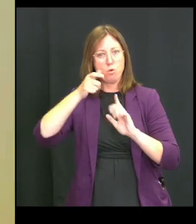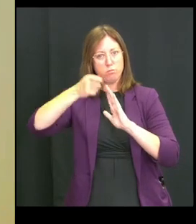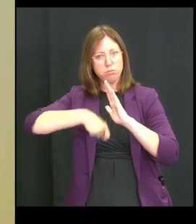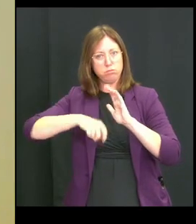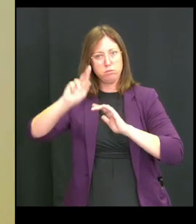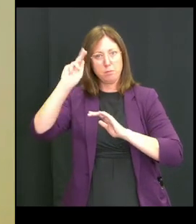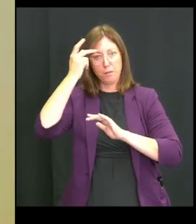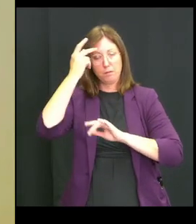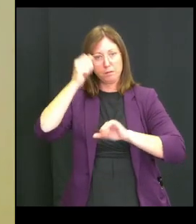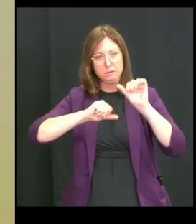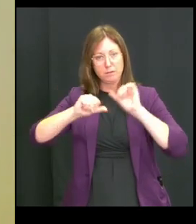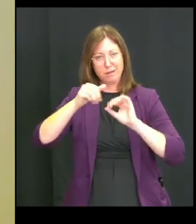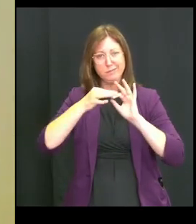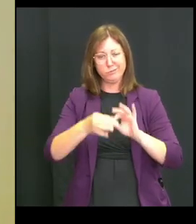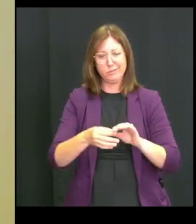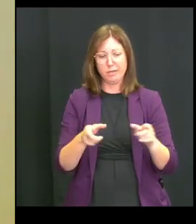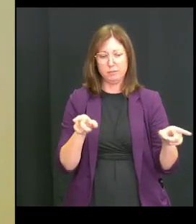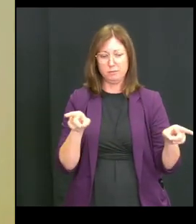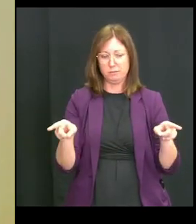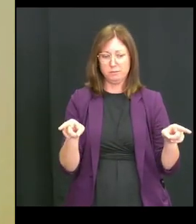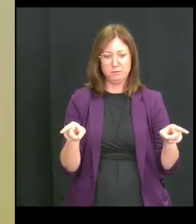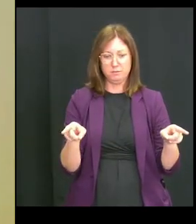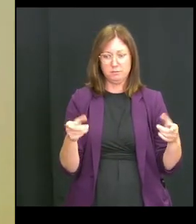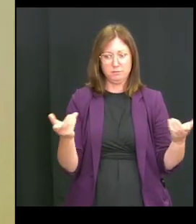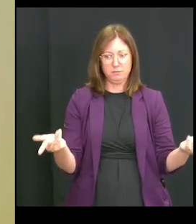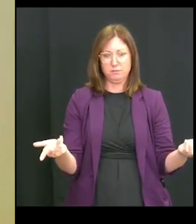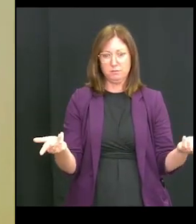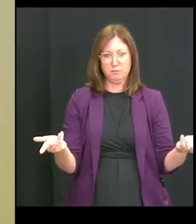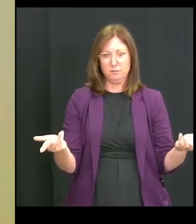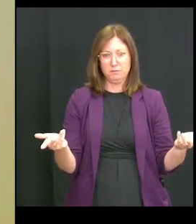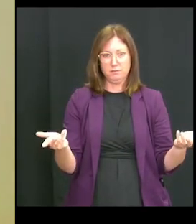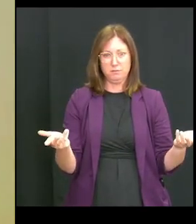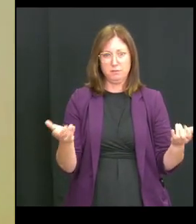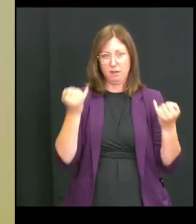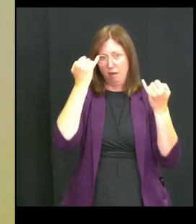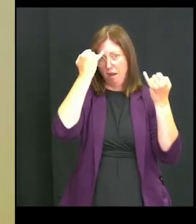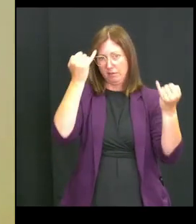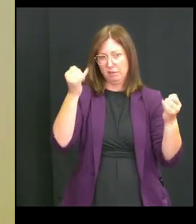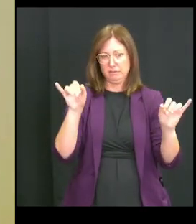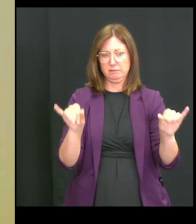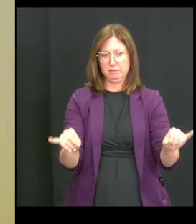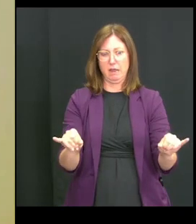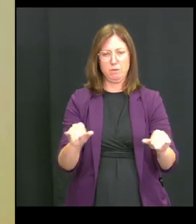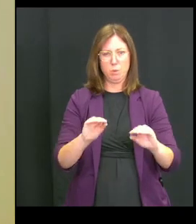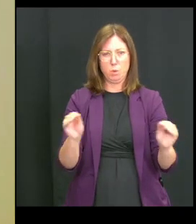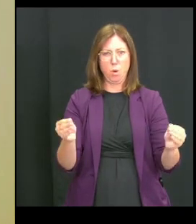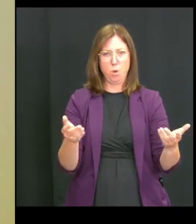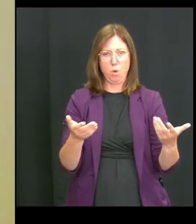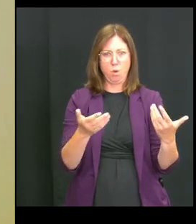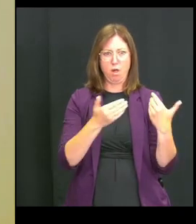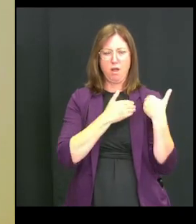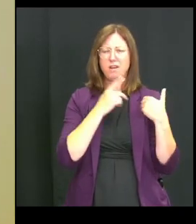about the lack of a responsible and ideological party system, in the fifties I think,